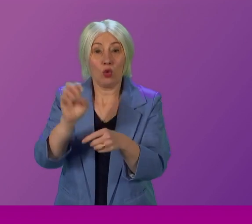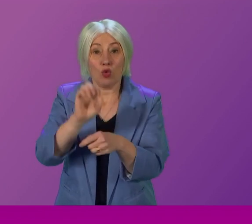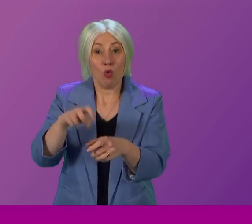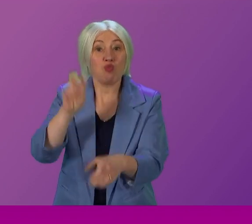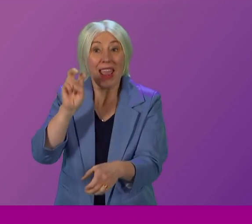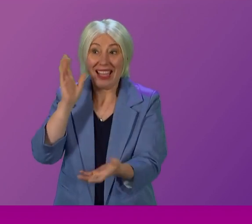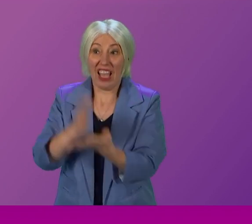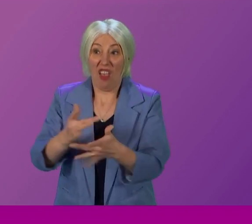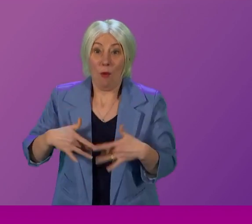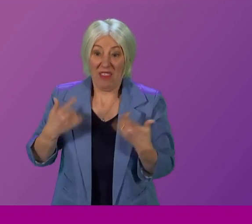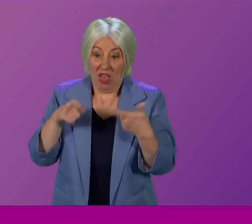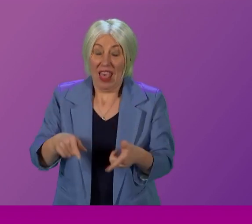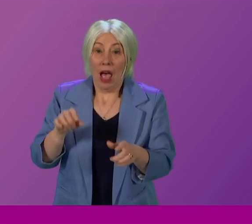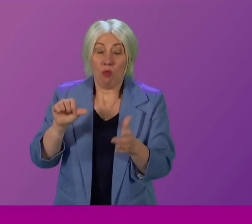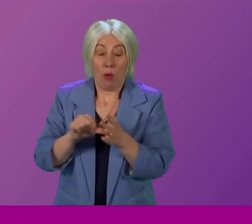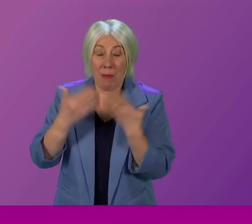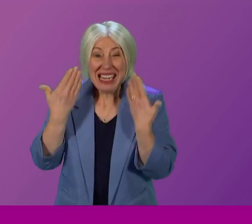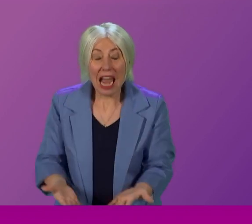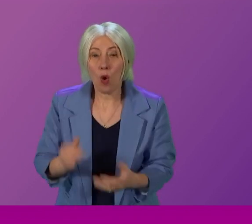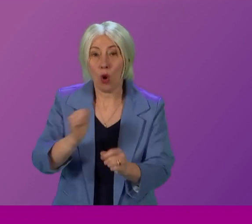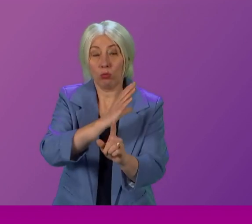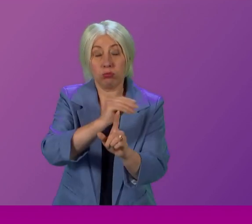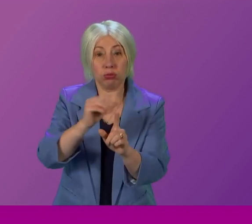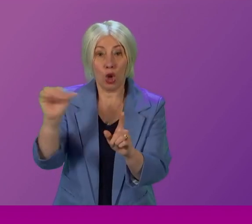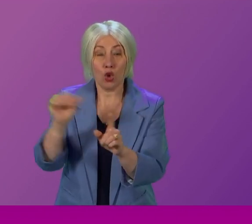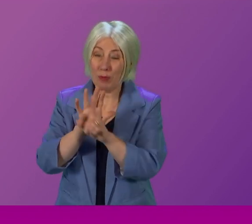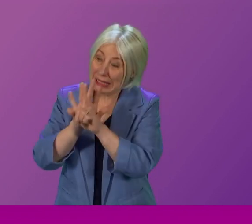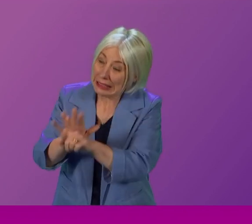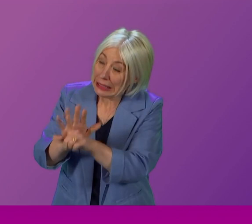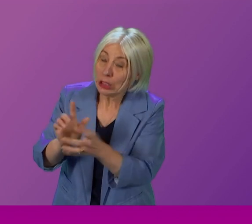now? The Tories should be pressing their Westminster leaders to address that.